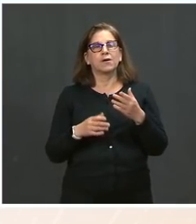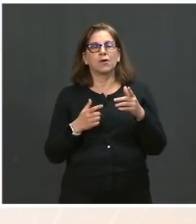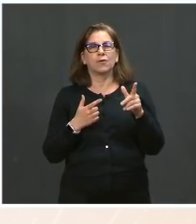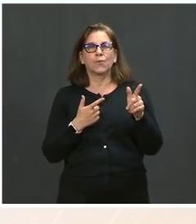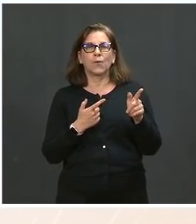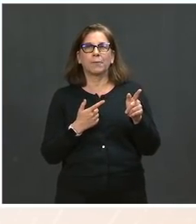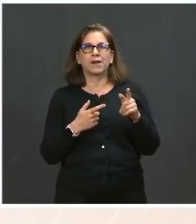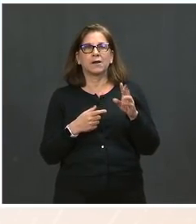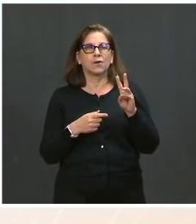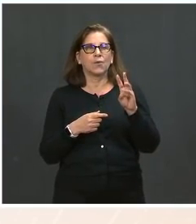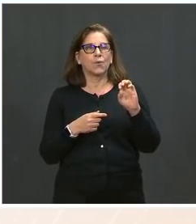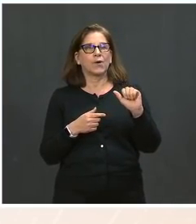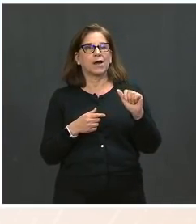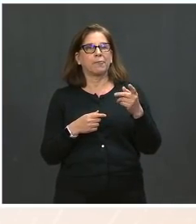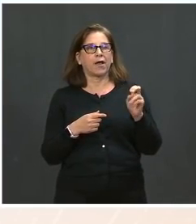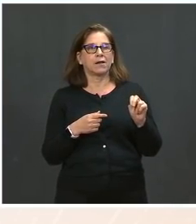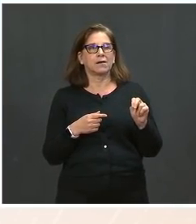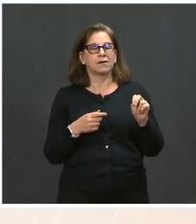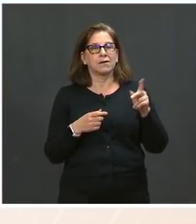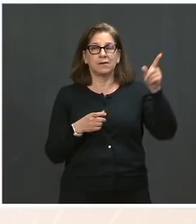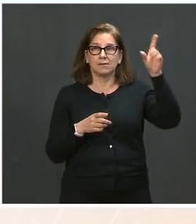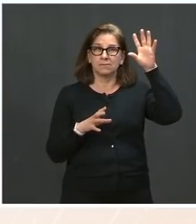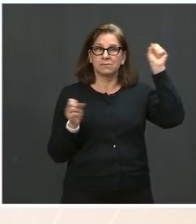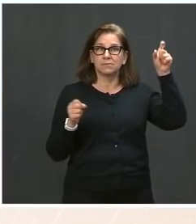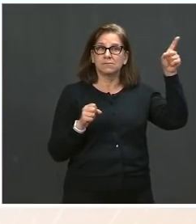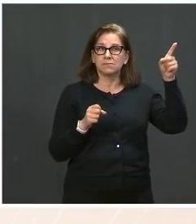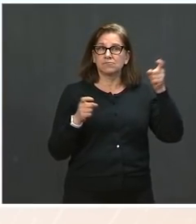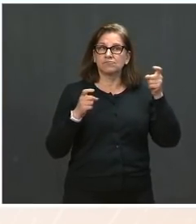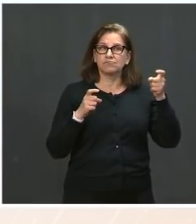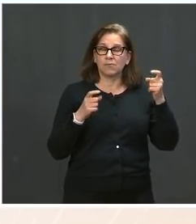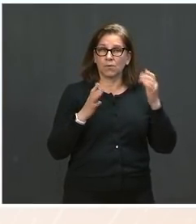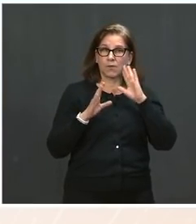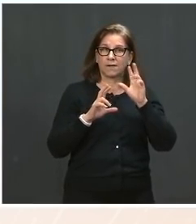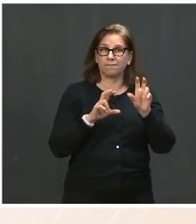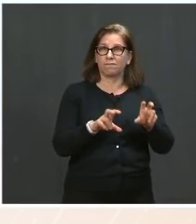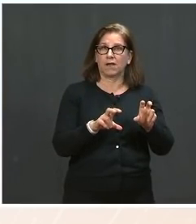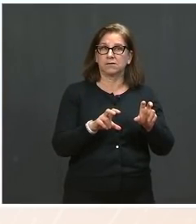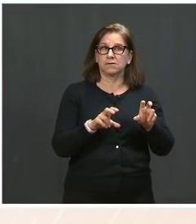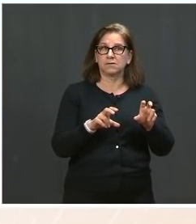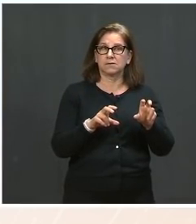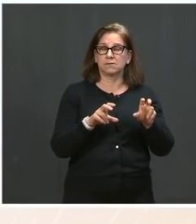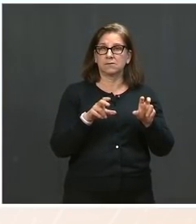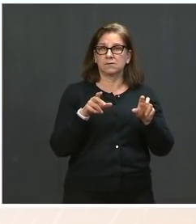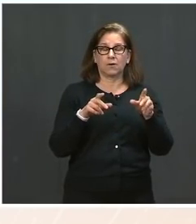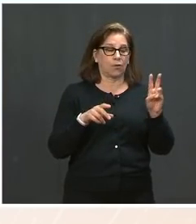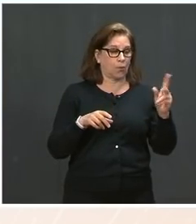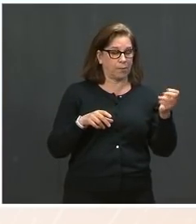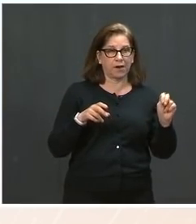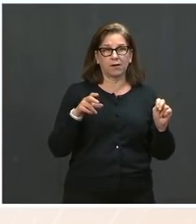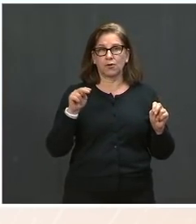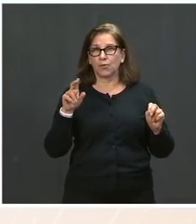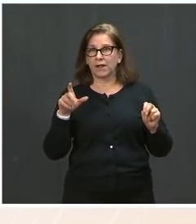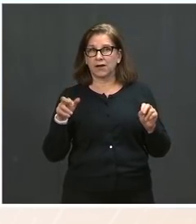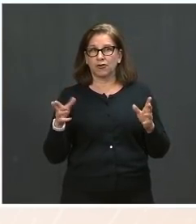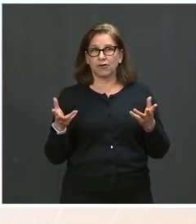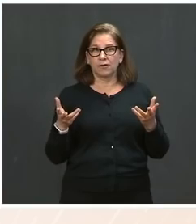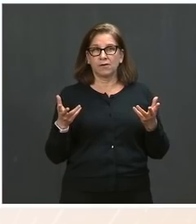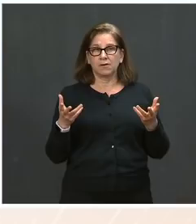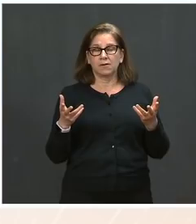that a lot of this development falls under your department to continue that R&D -- that expensive R&D to modernize the nation's nuclear arsenal? Secretary Granholm: We have to modernize